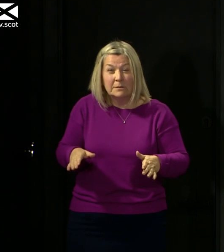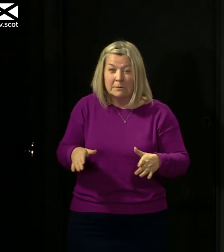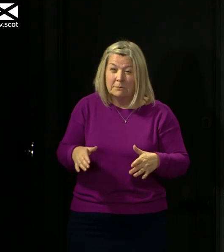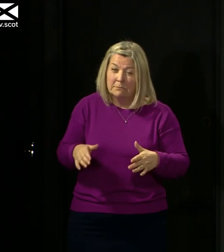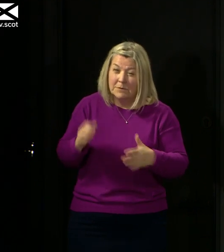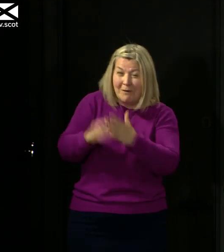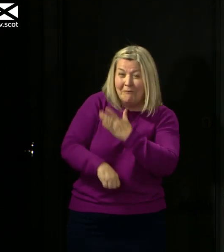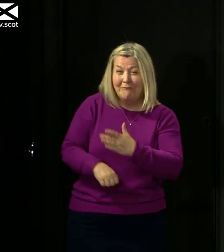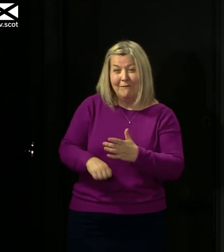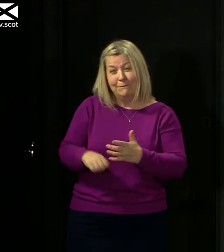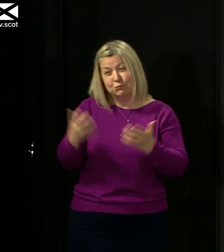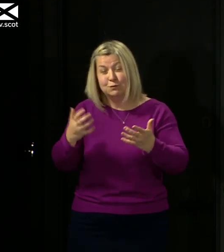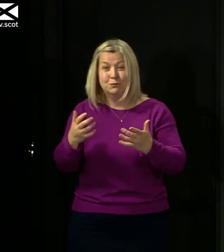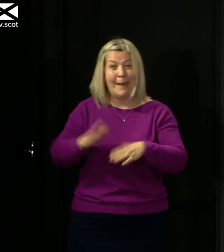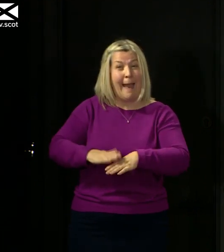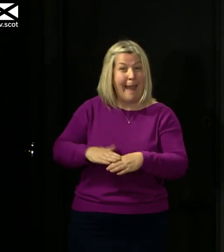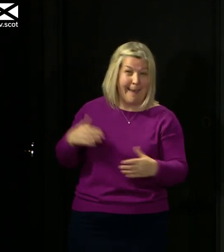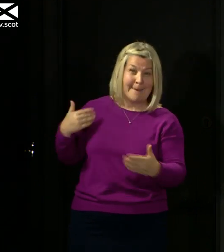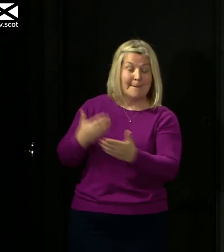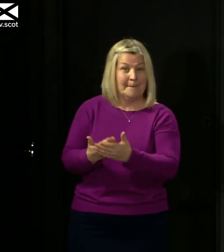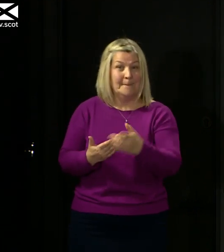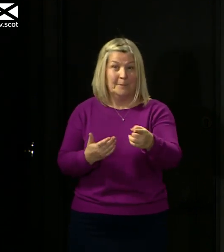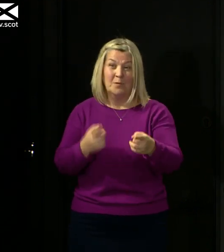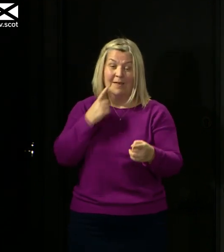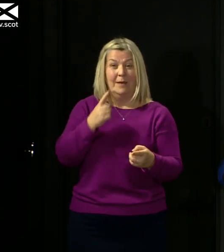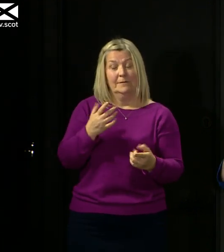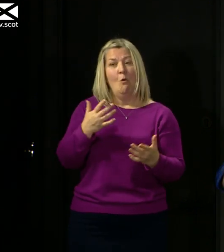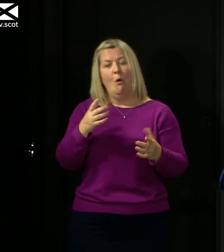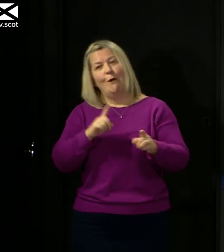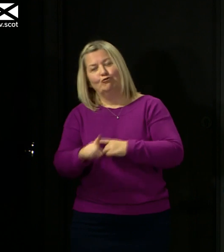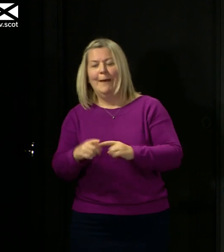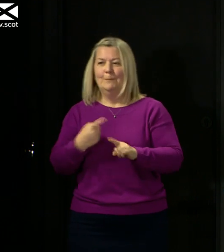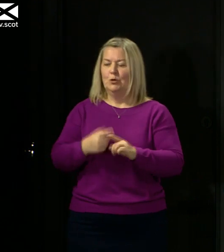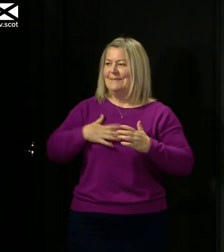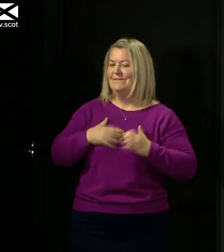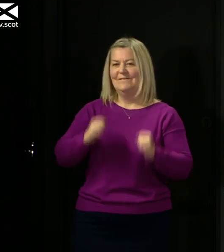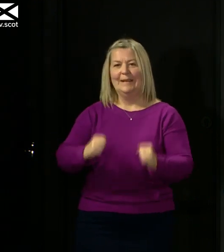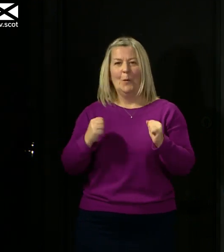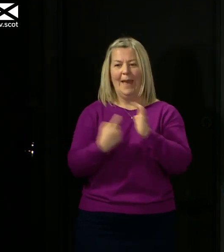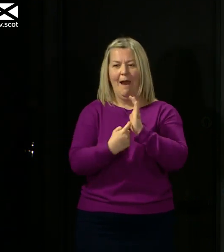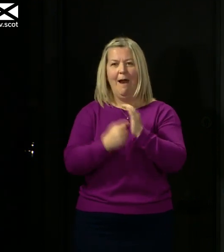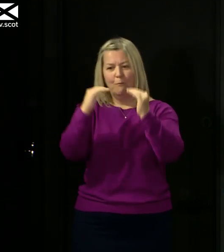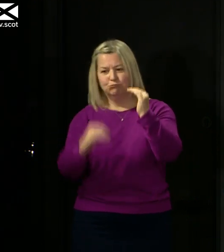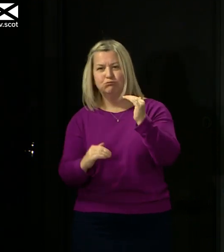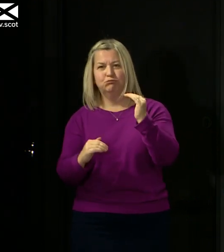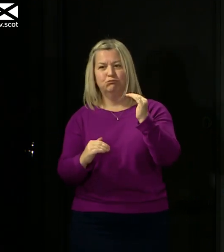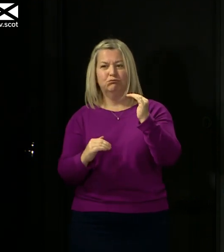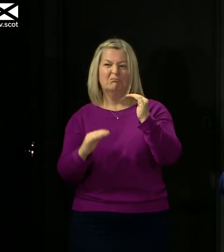even if we take the most pessimistic end of the estimate or R now, it is around one, that